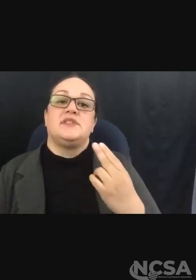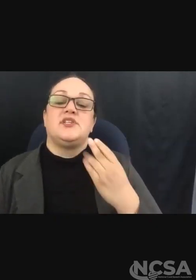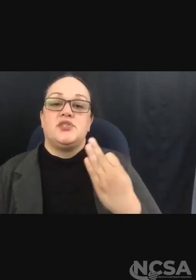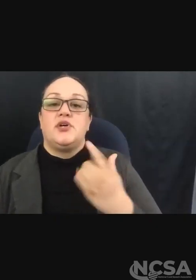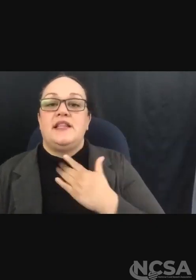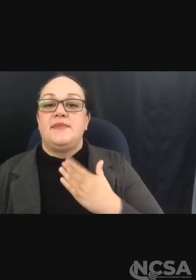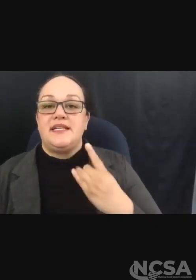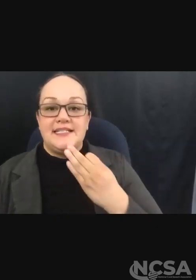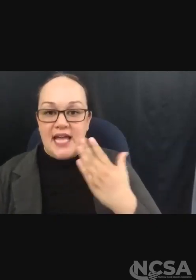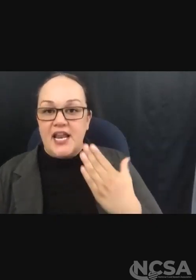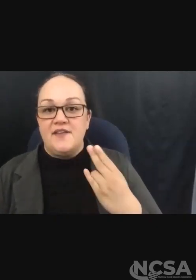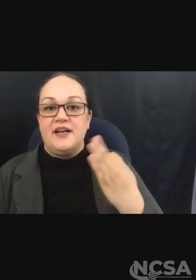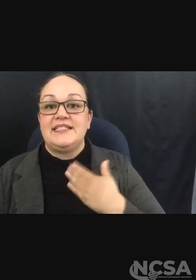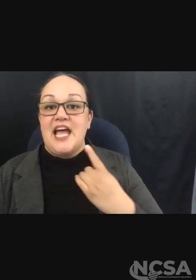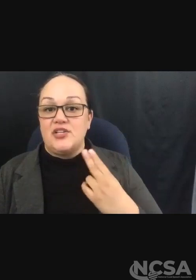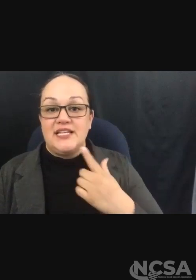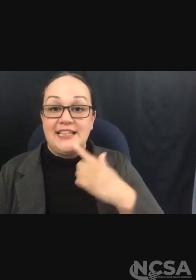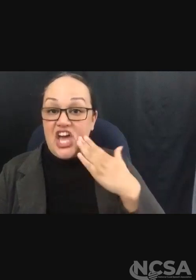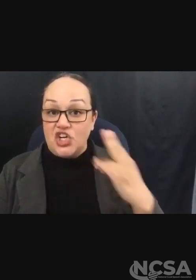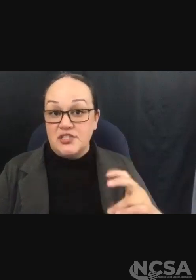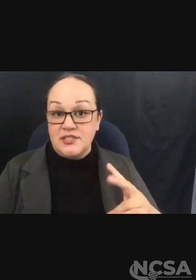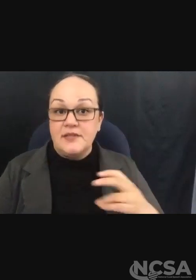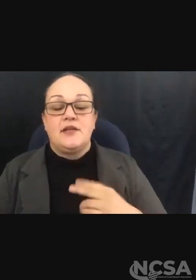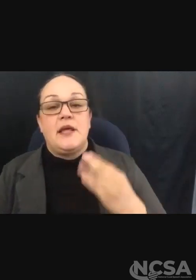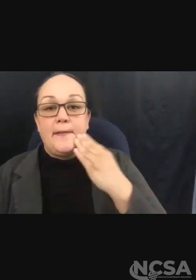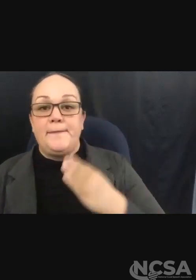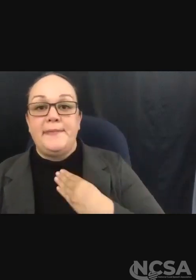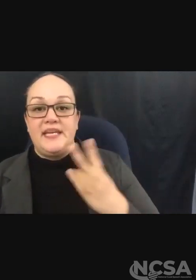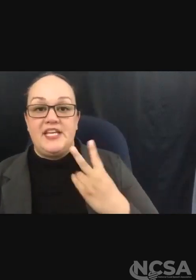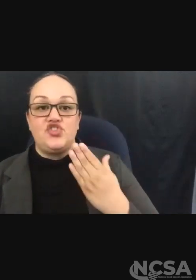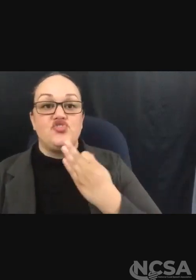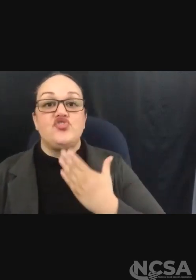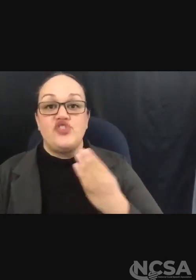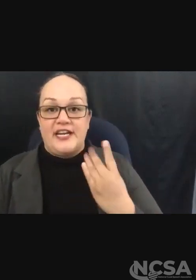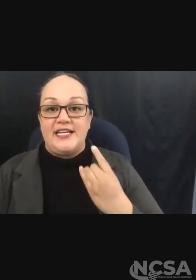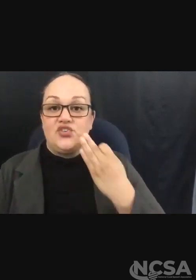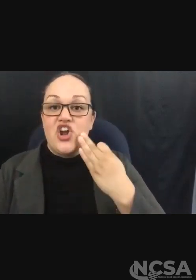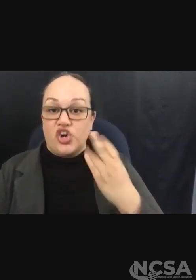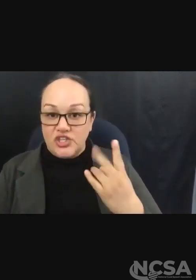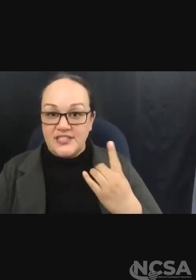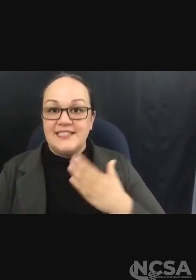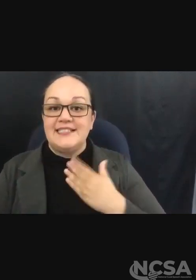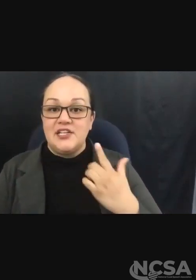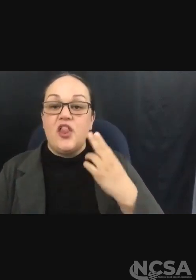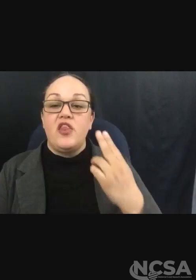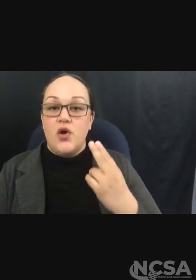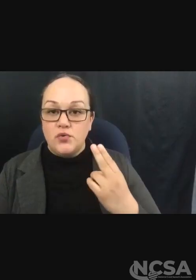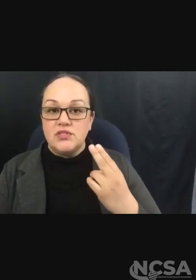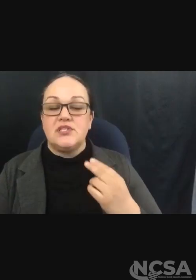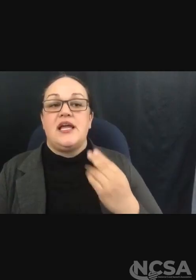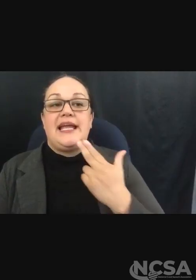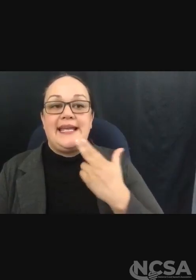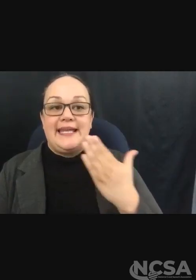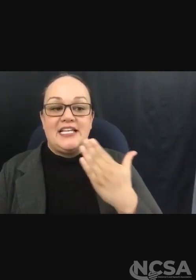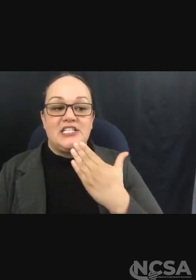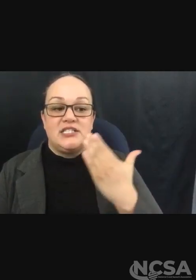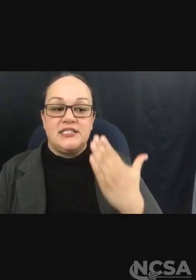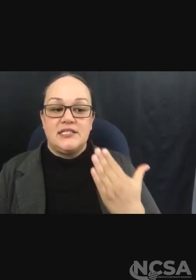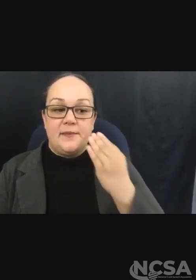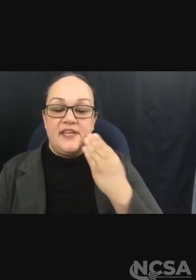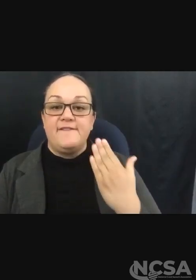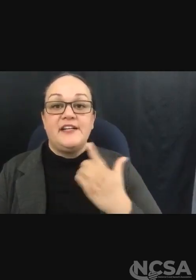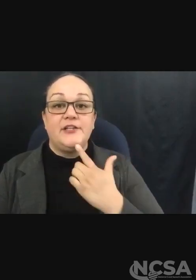set of sounds and letters being trained and rehearsed until those get to be fluent.